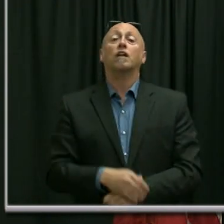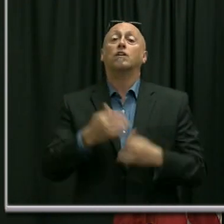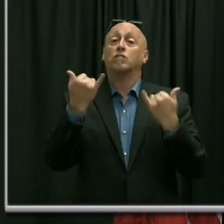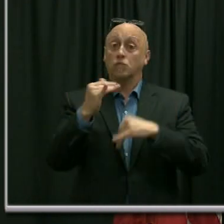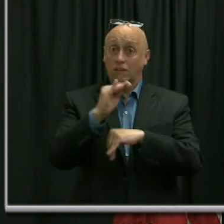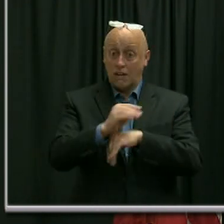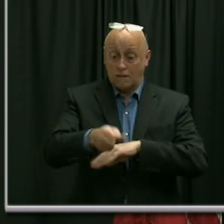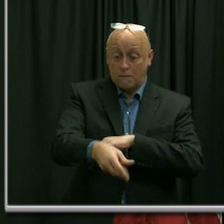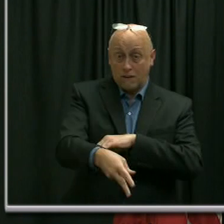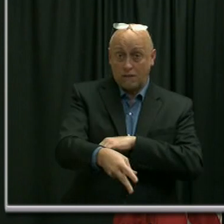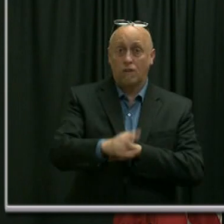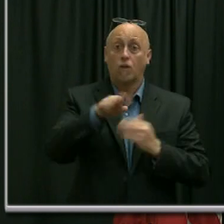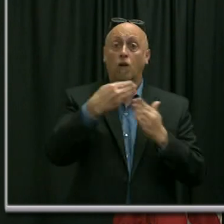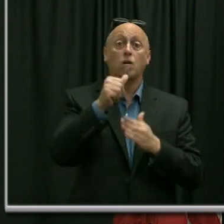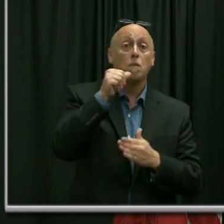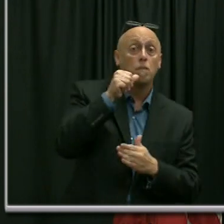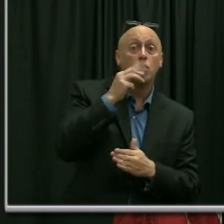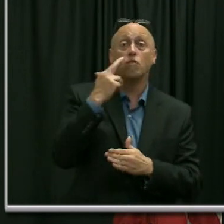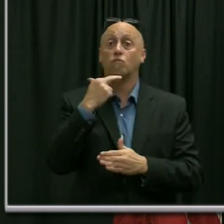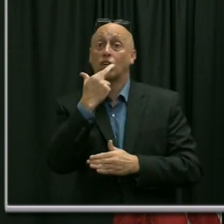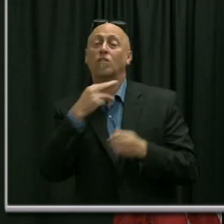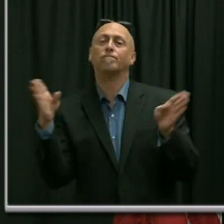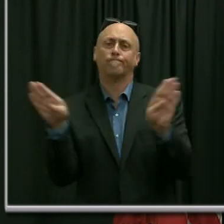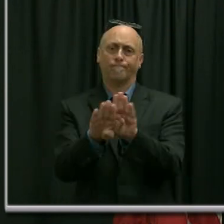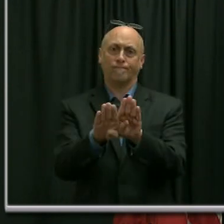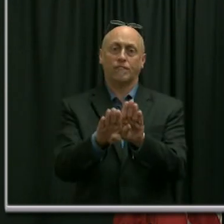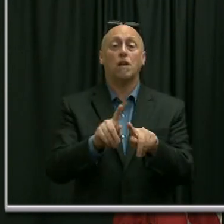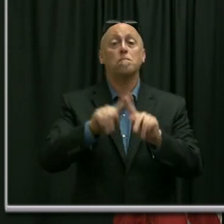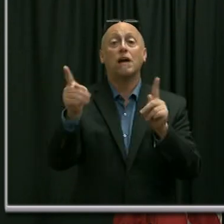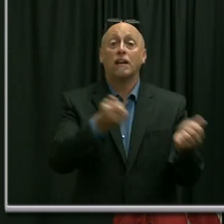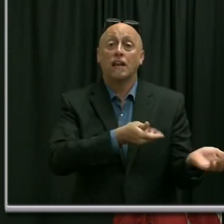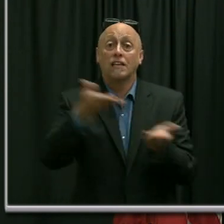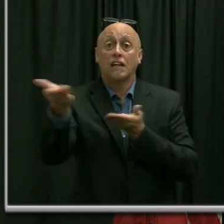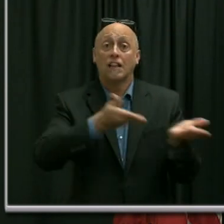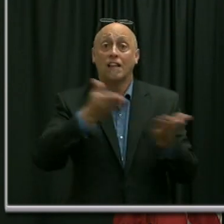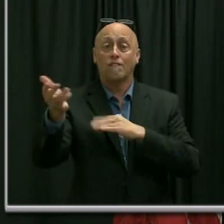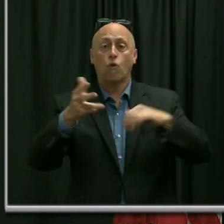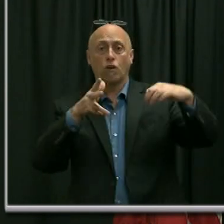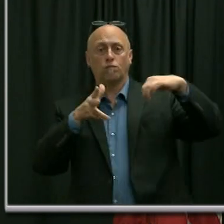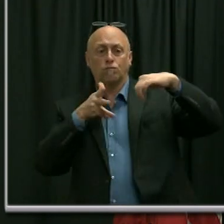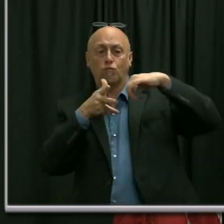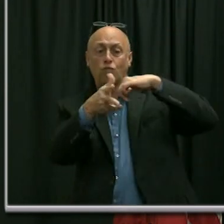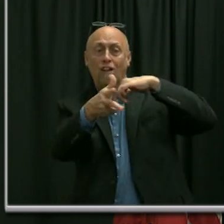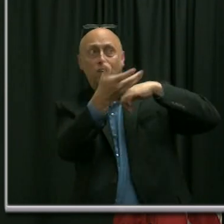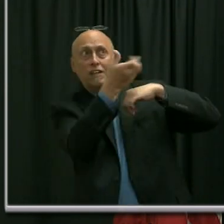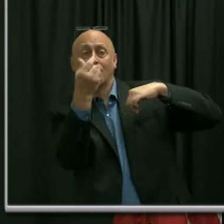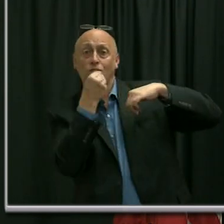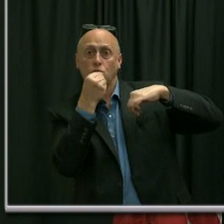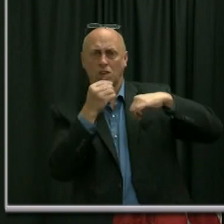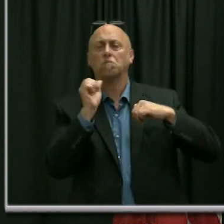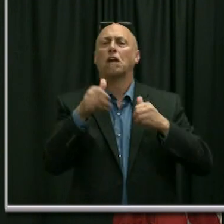ALL BAR AND RESTAURANT ON SITE SERVICES WILL REMAIN CLOSE.